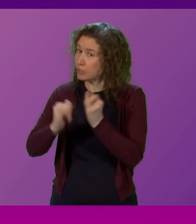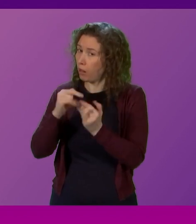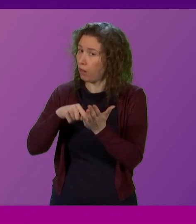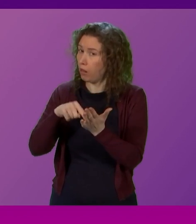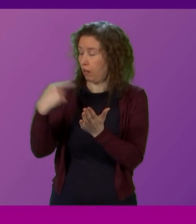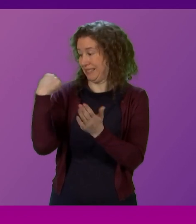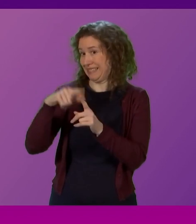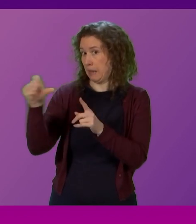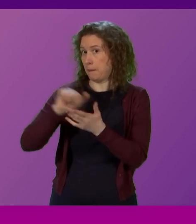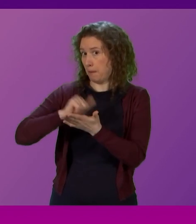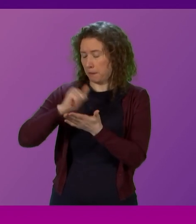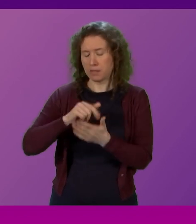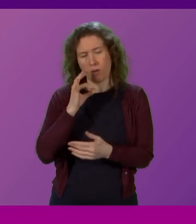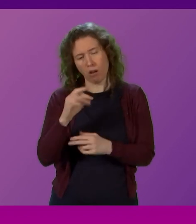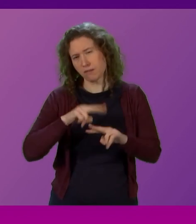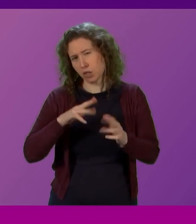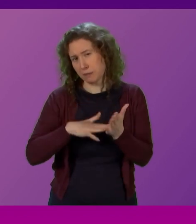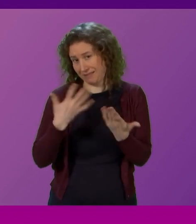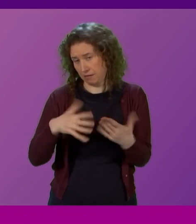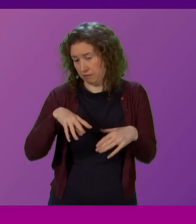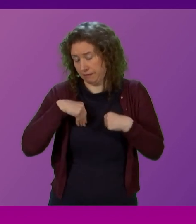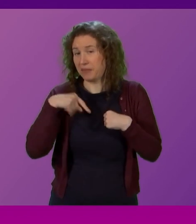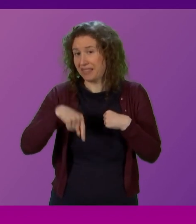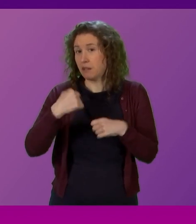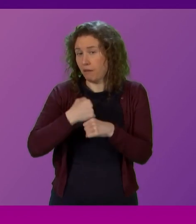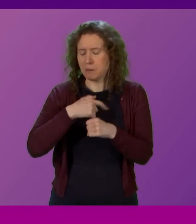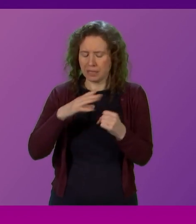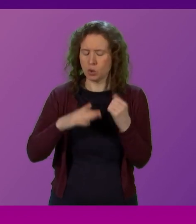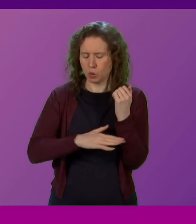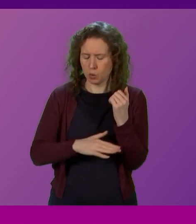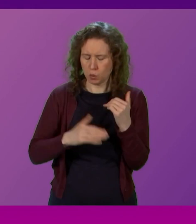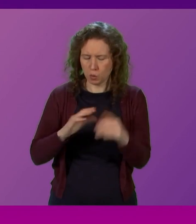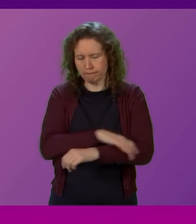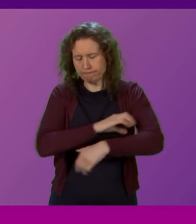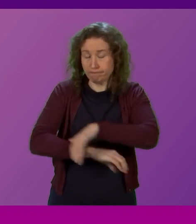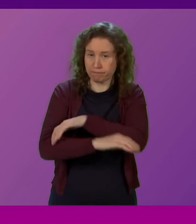the First Minister acknowledge that the Government now needs to accelerate delivery on housing